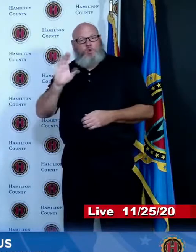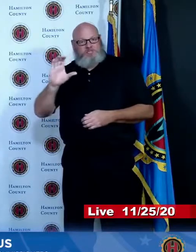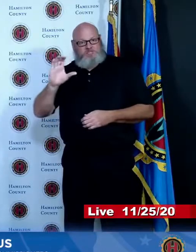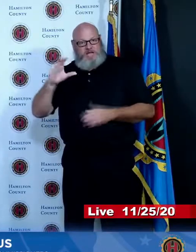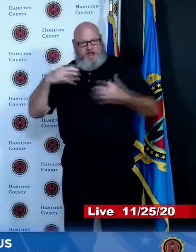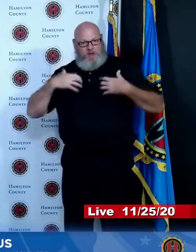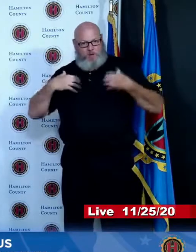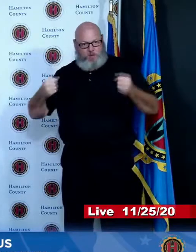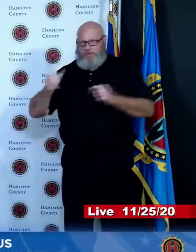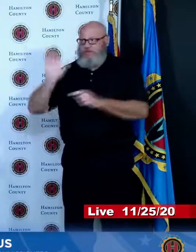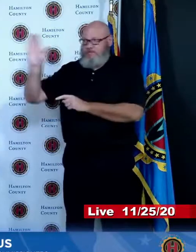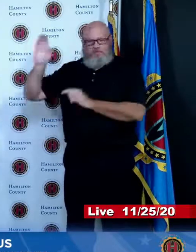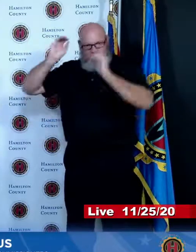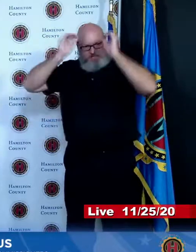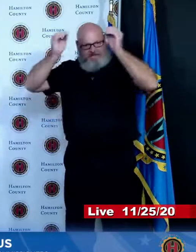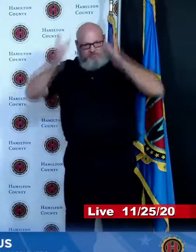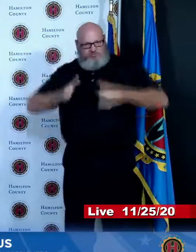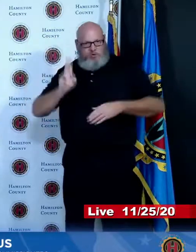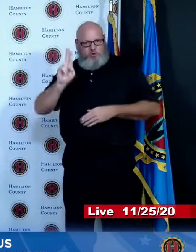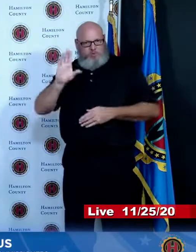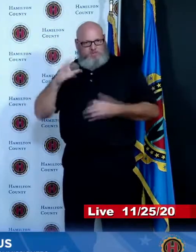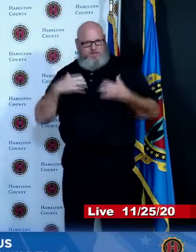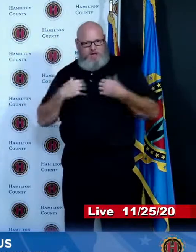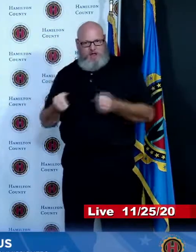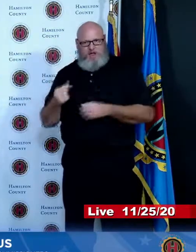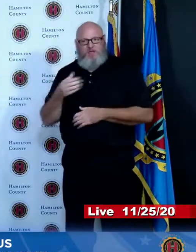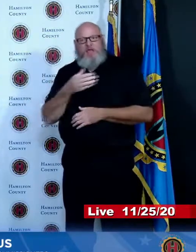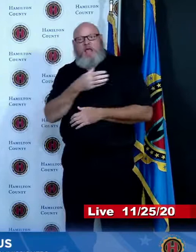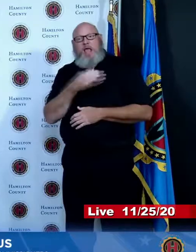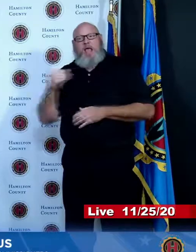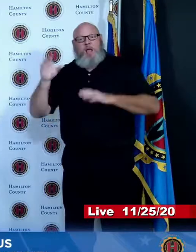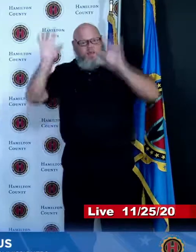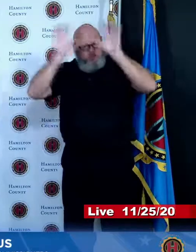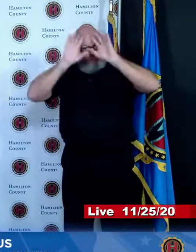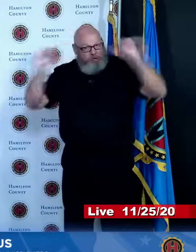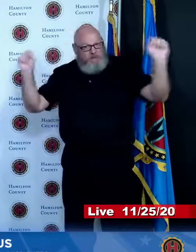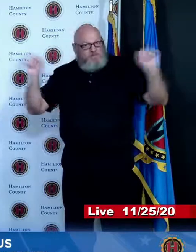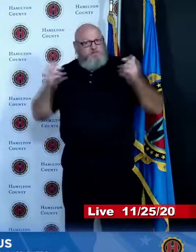is going to speak about the health care workers that what health care workers are going through